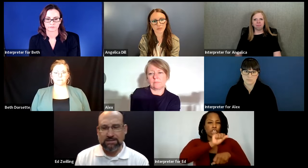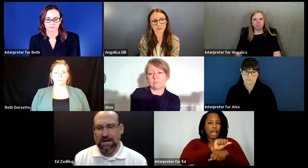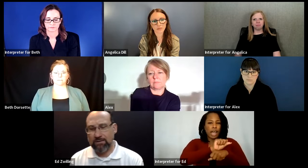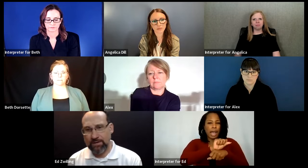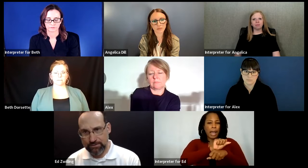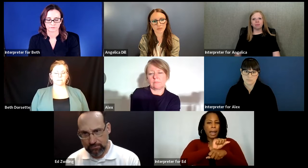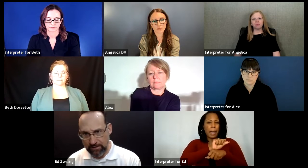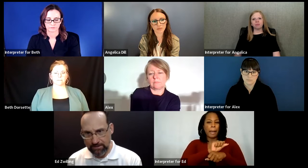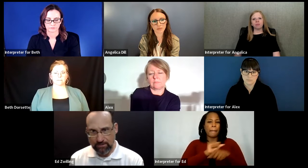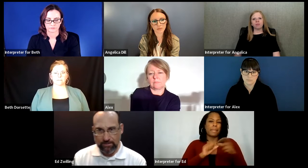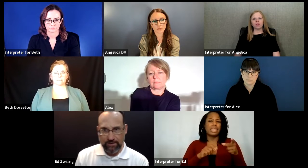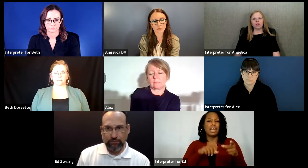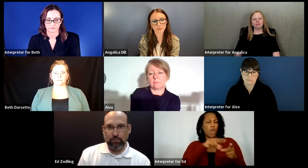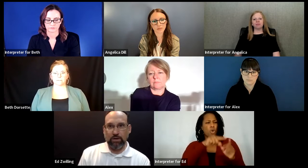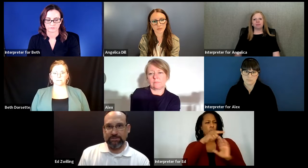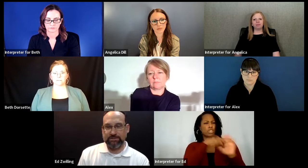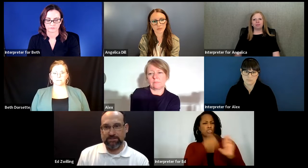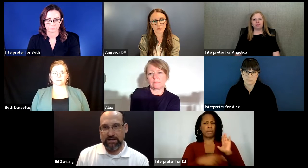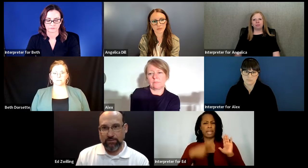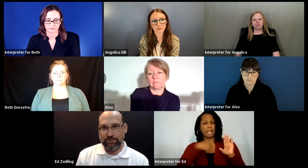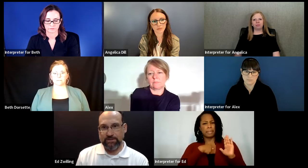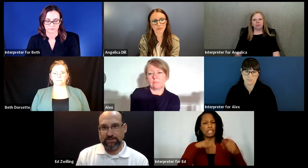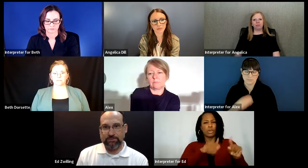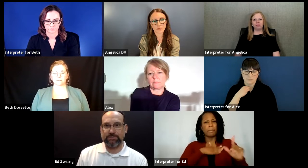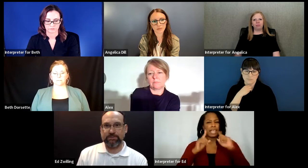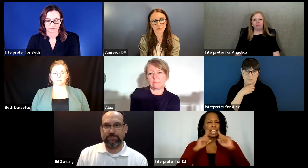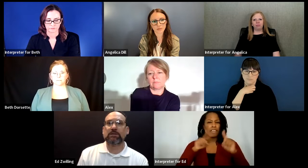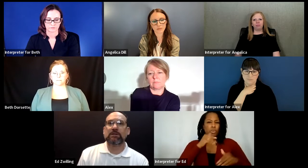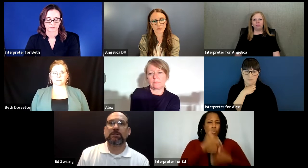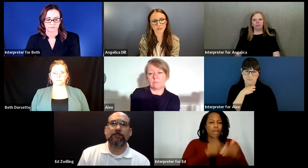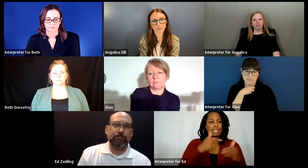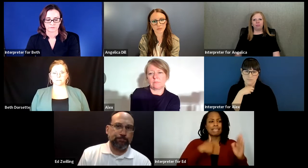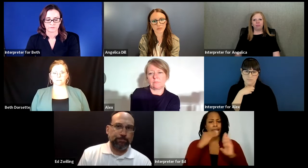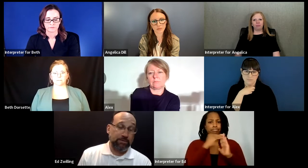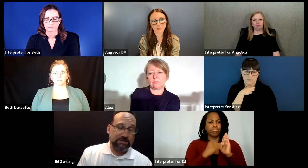to document discrimination during the interview process is in anyone's best interest.